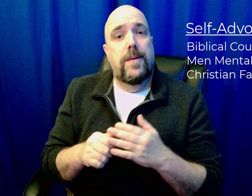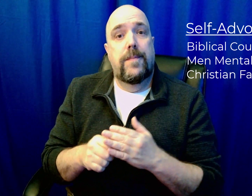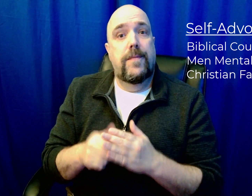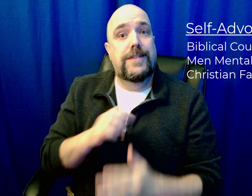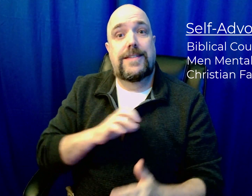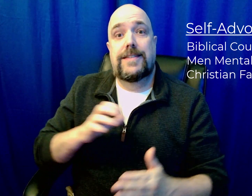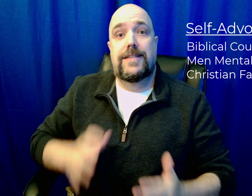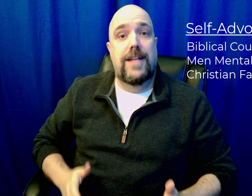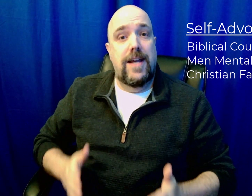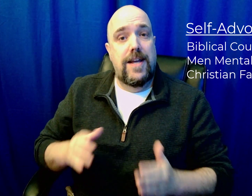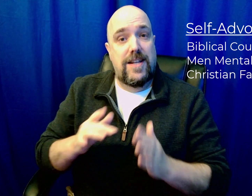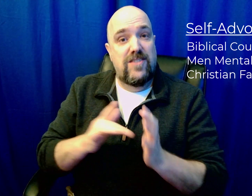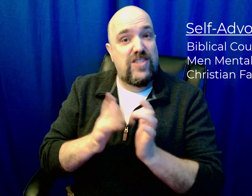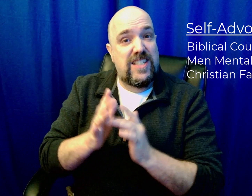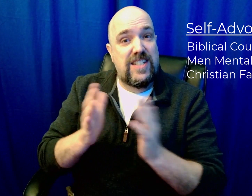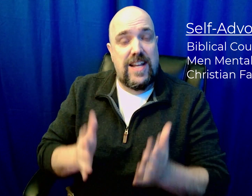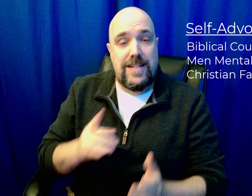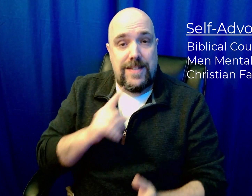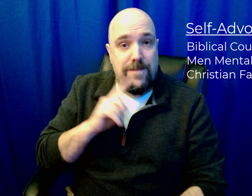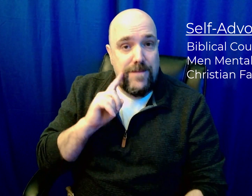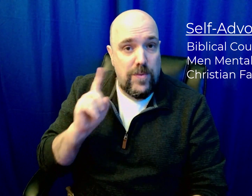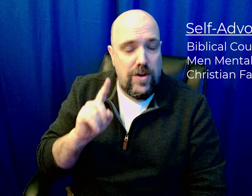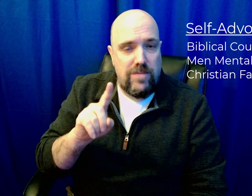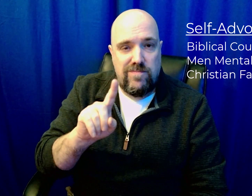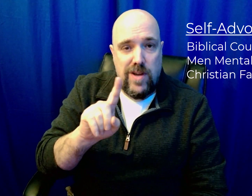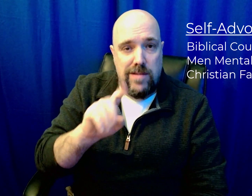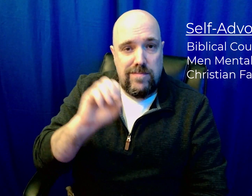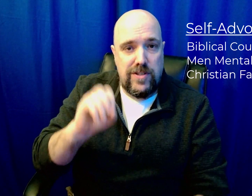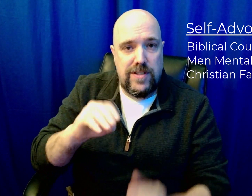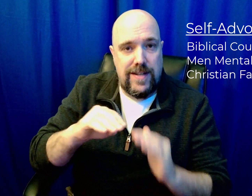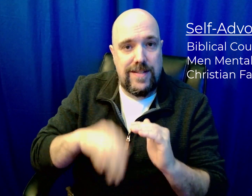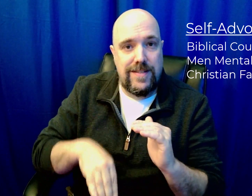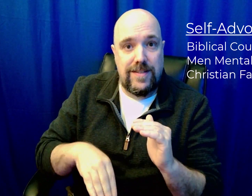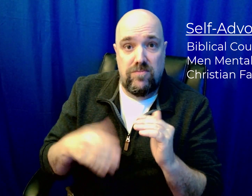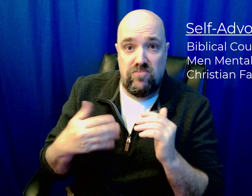When it comes to Deaf Christians, they are like 1% or less.